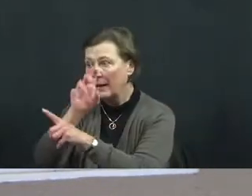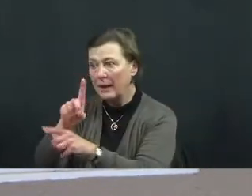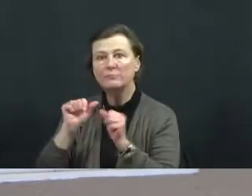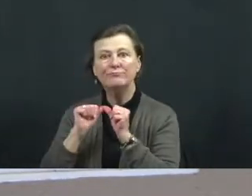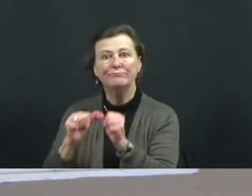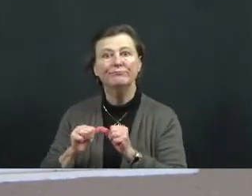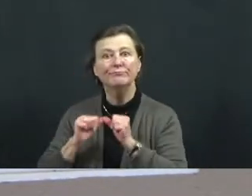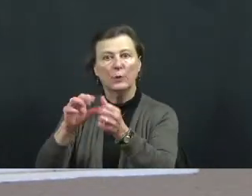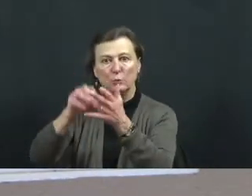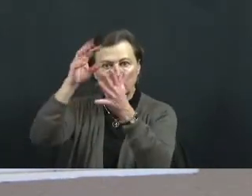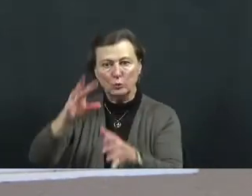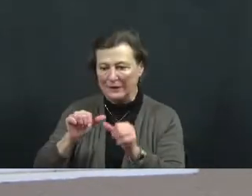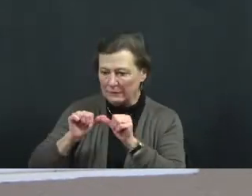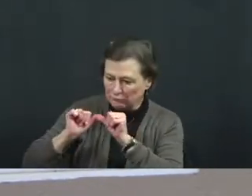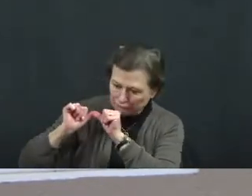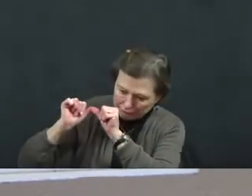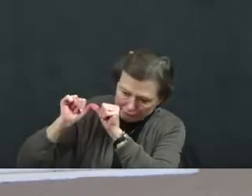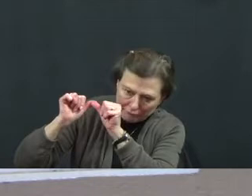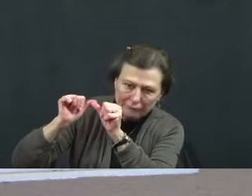He was always taking more classes.